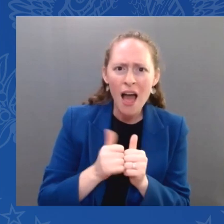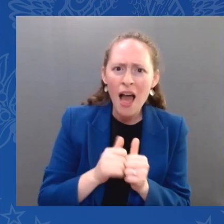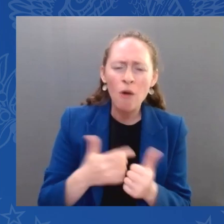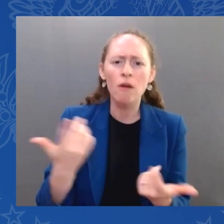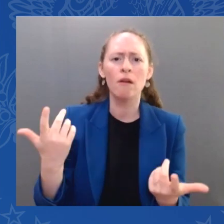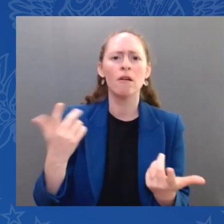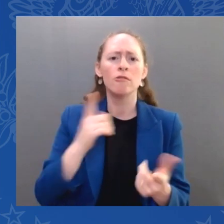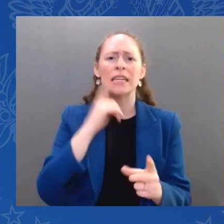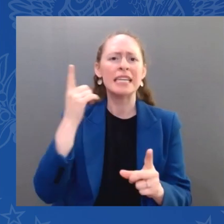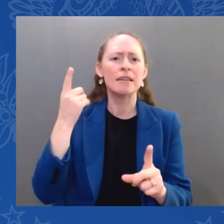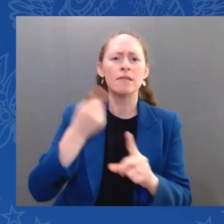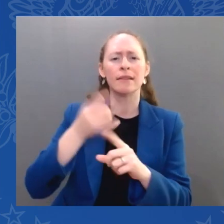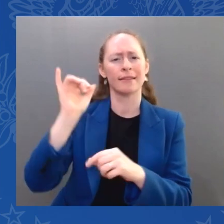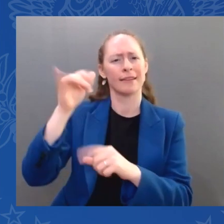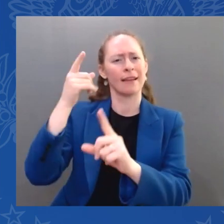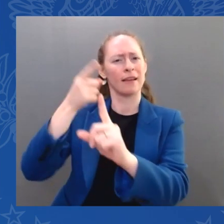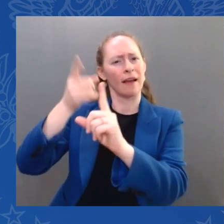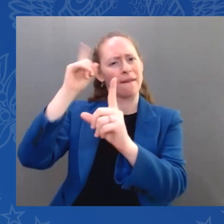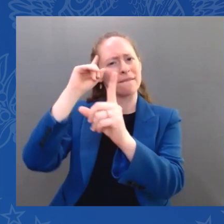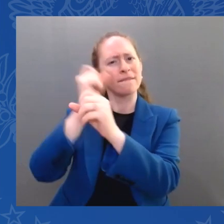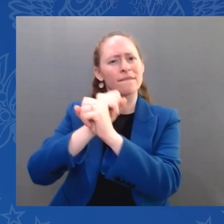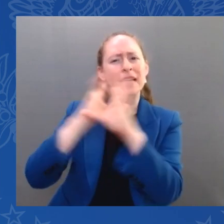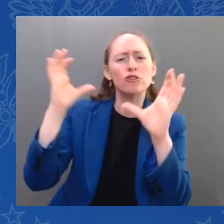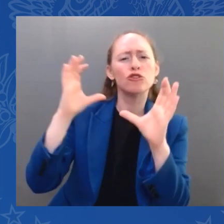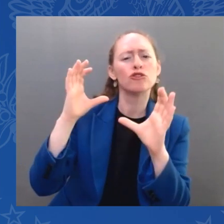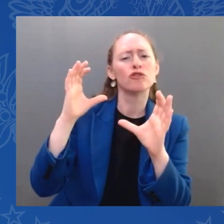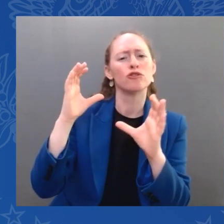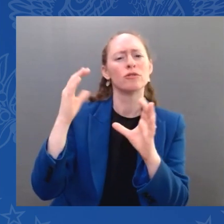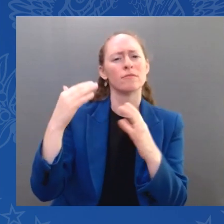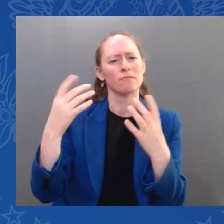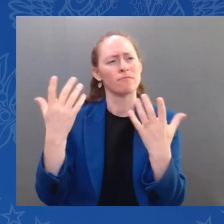of one particular individual: Joe Biden.